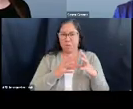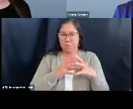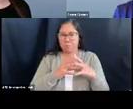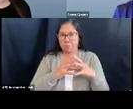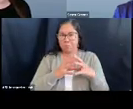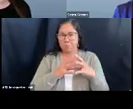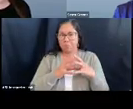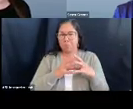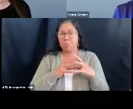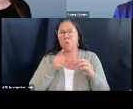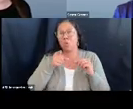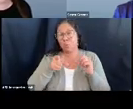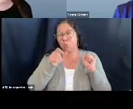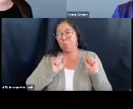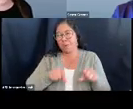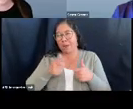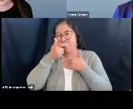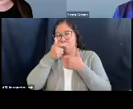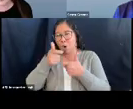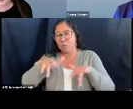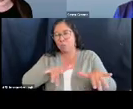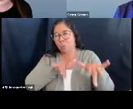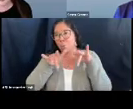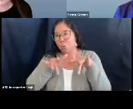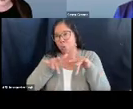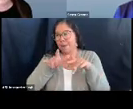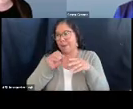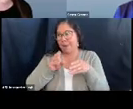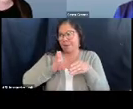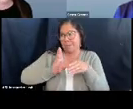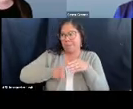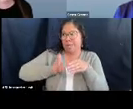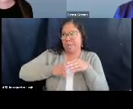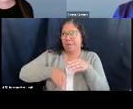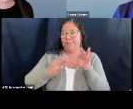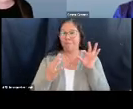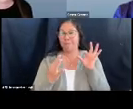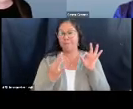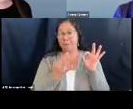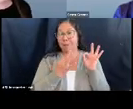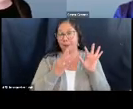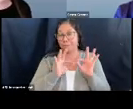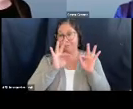You'll be able to tune into a recording u and complete a feedback form. Over to you, Santa.